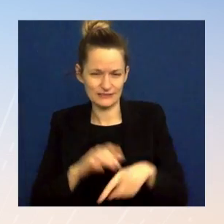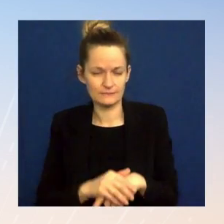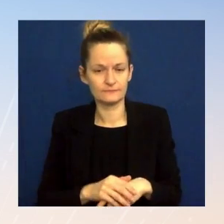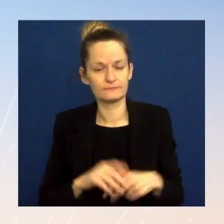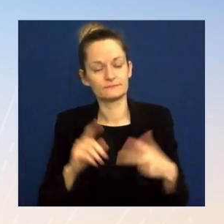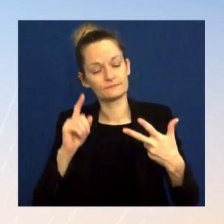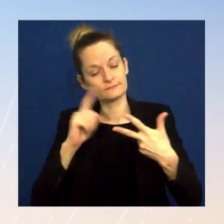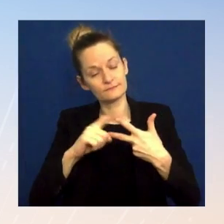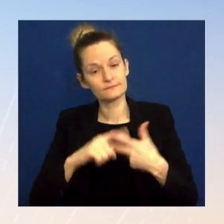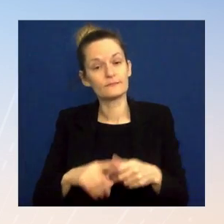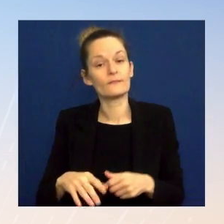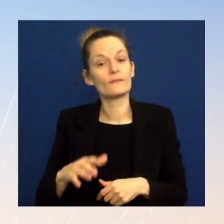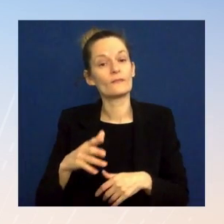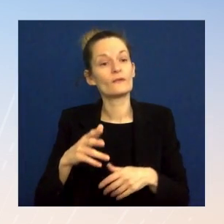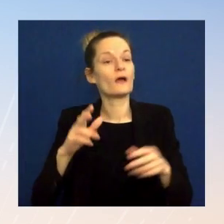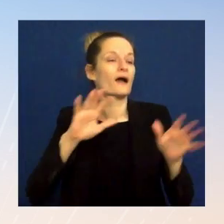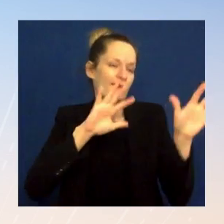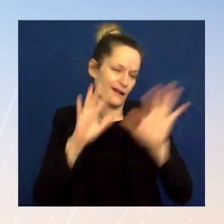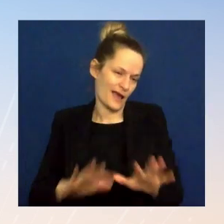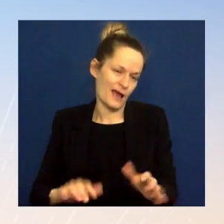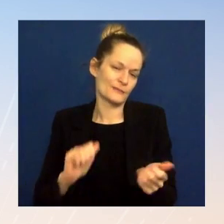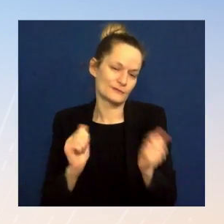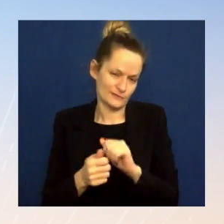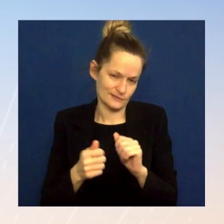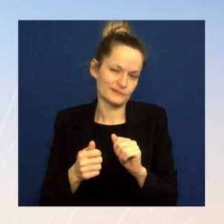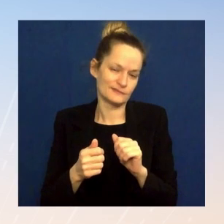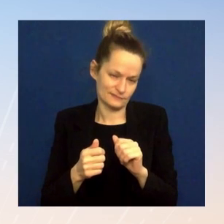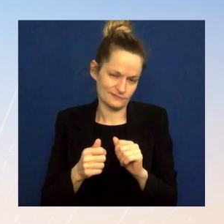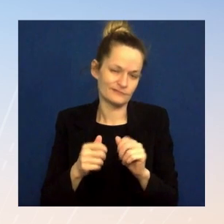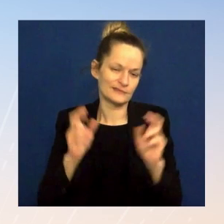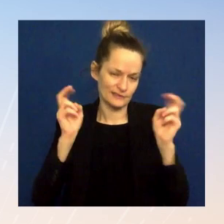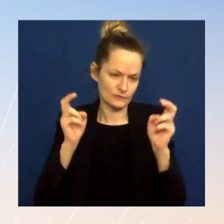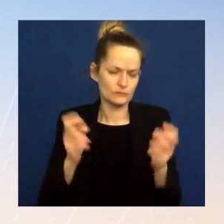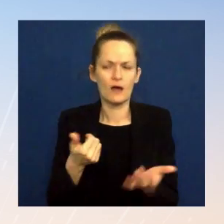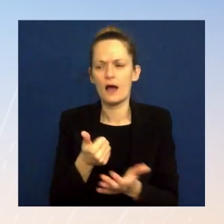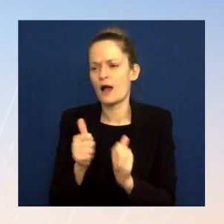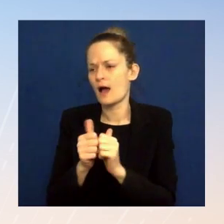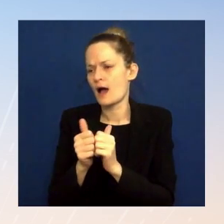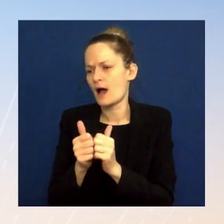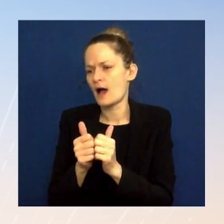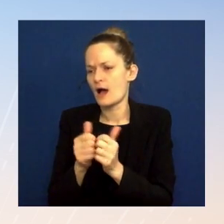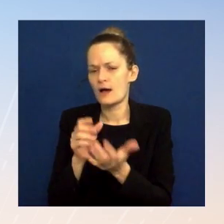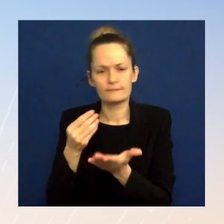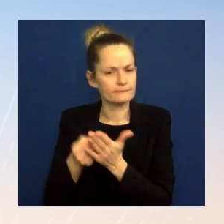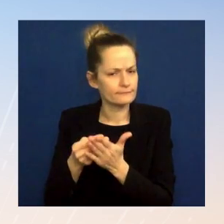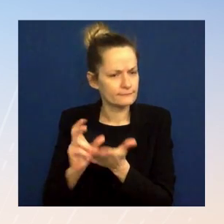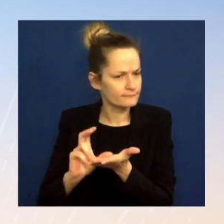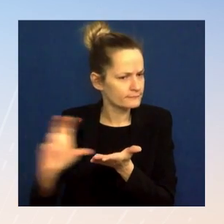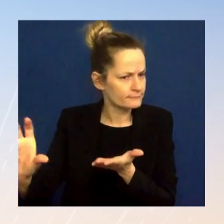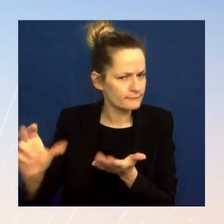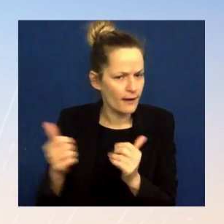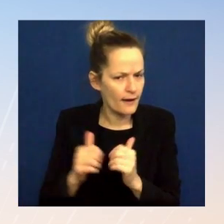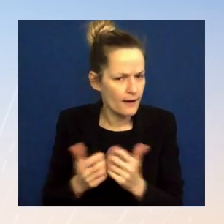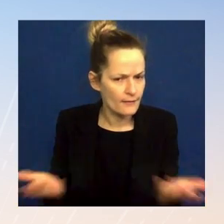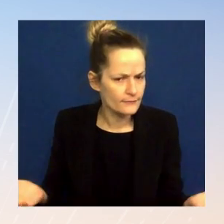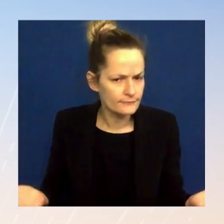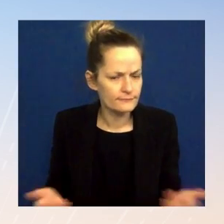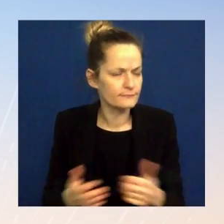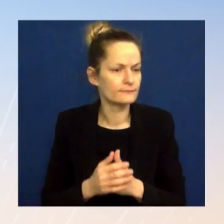related to financing questions that we need to get G20 alignment around. And there are still --